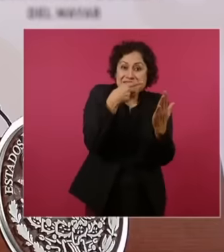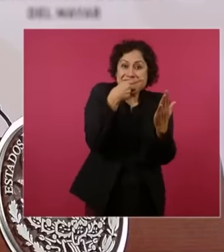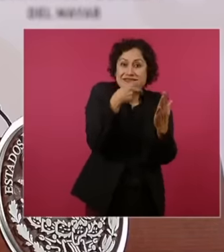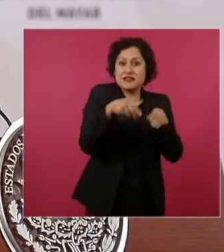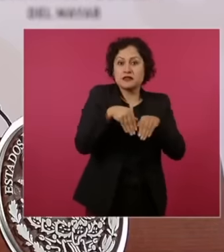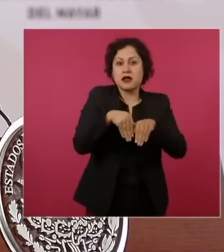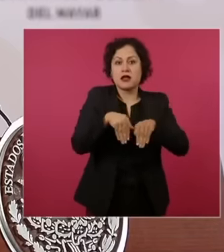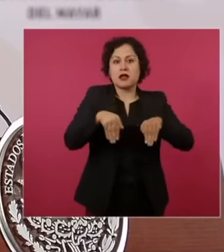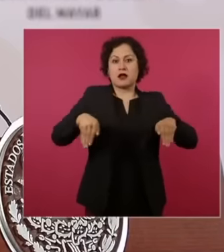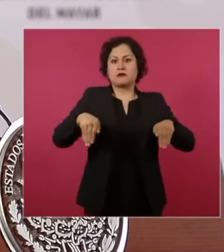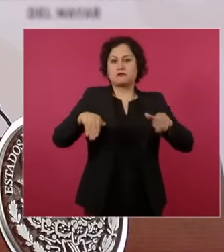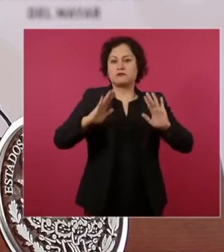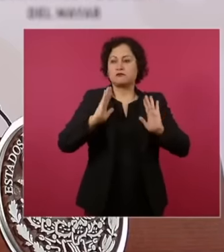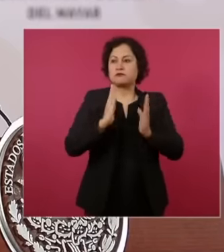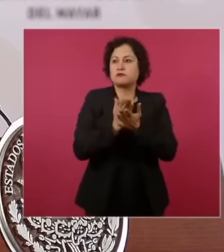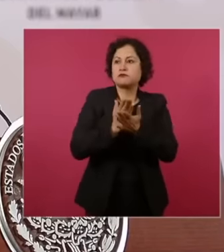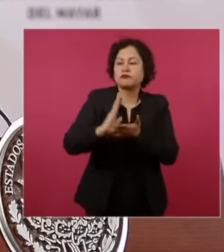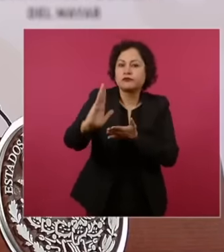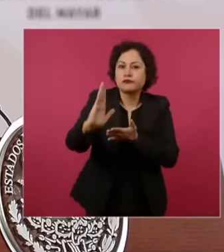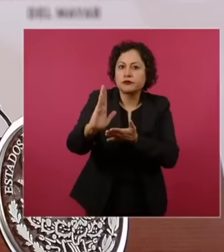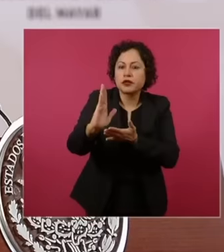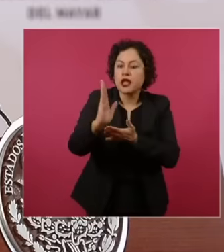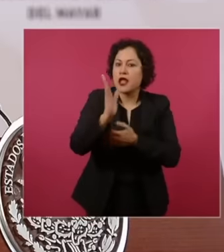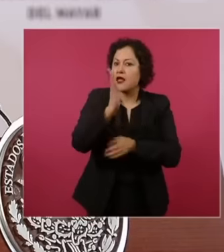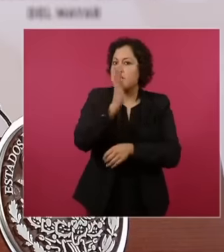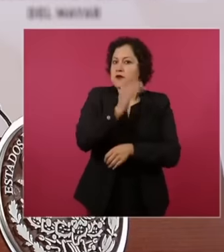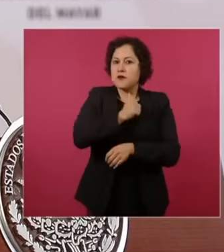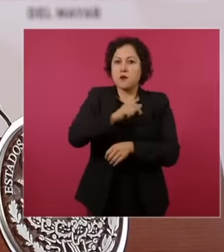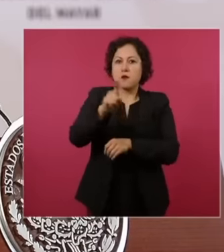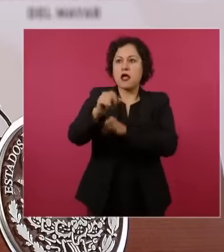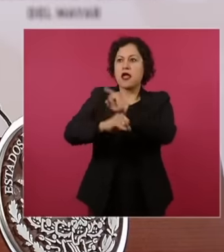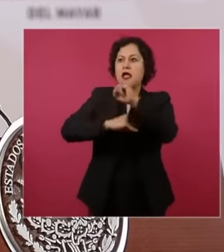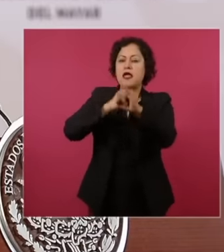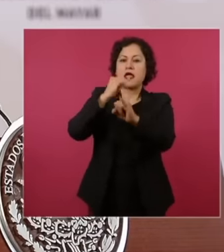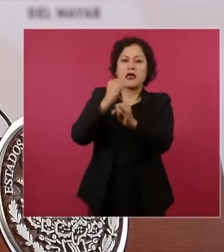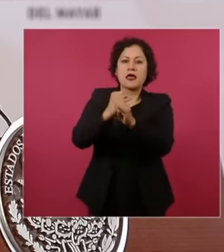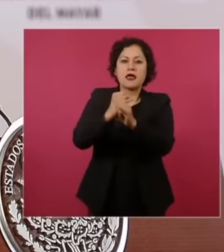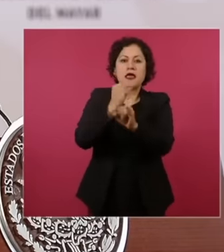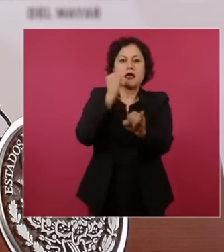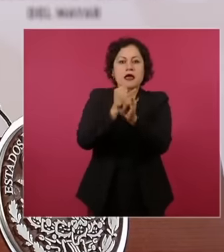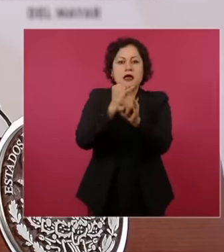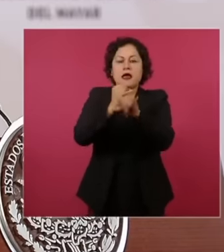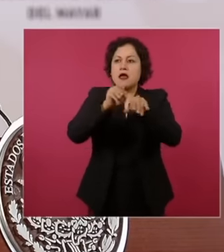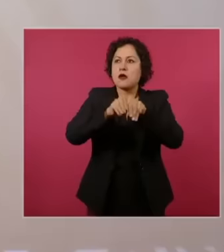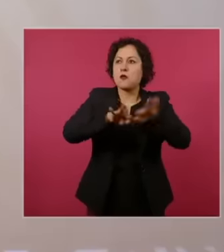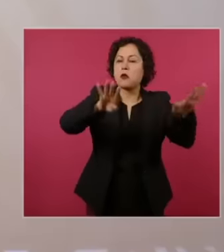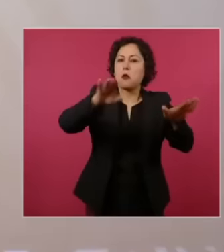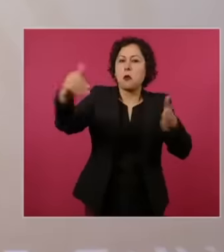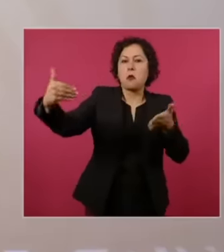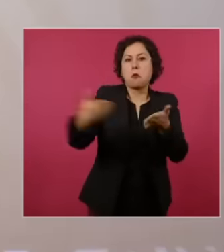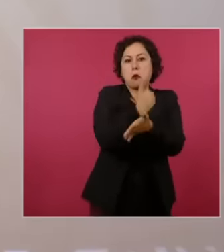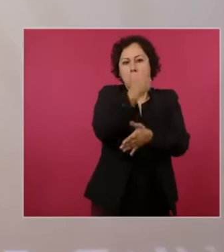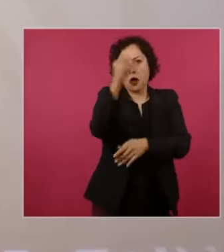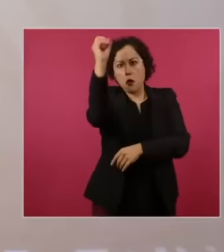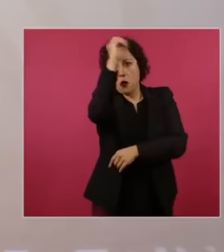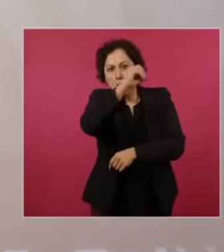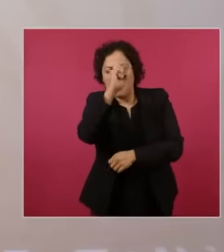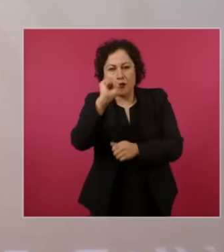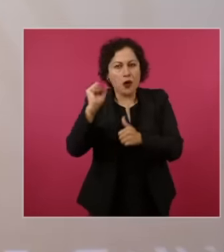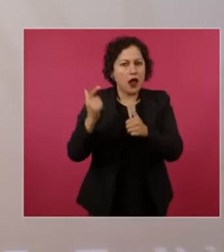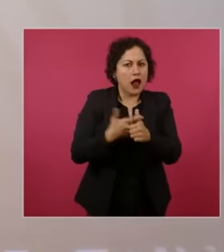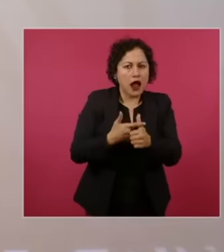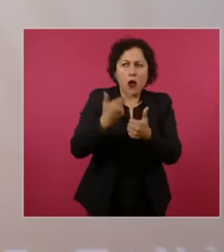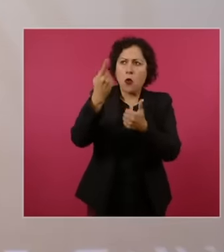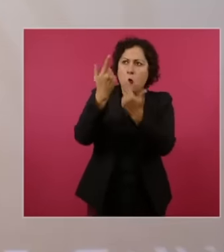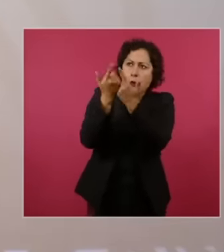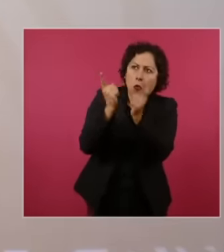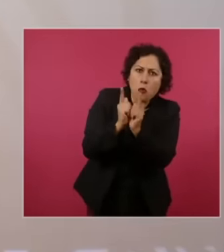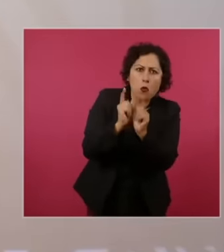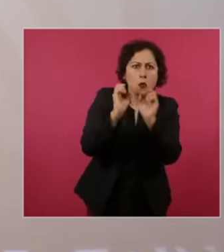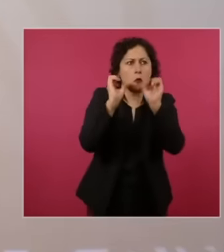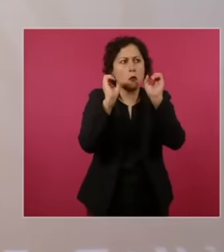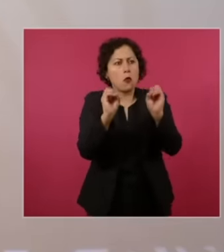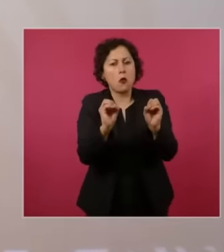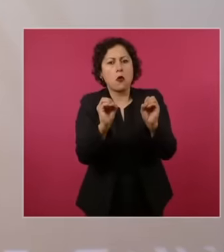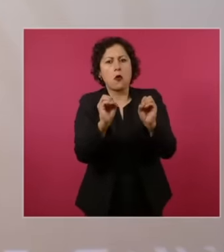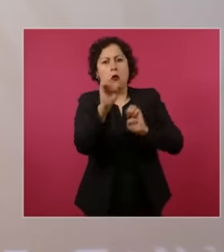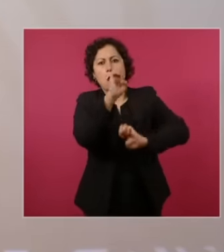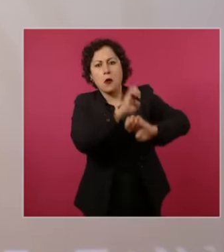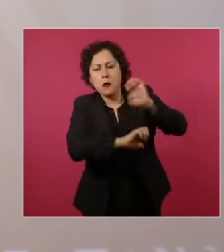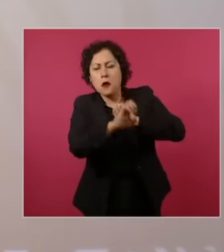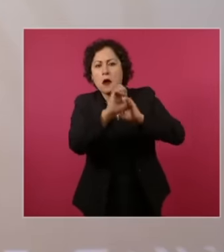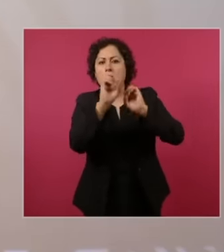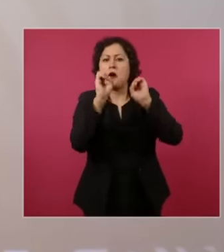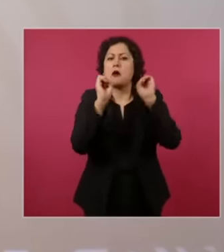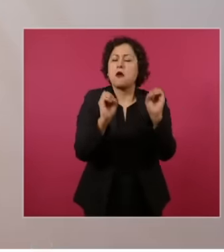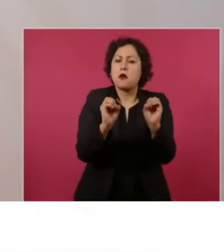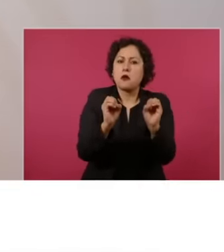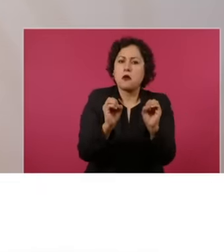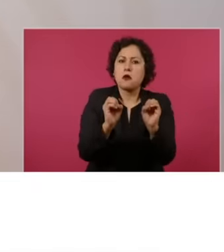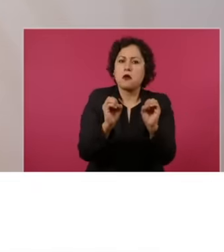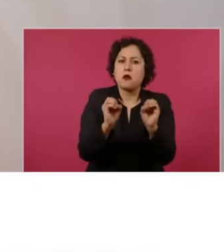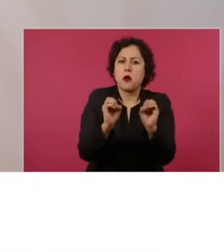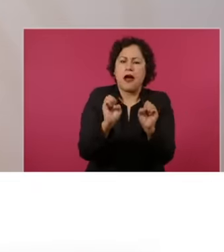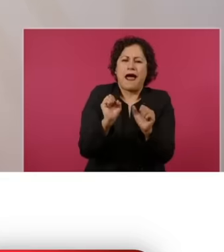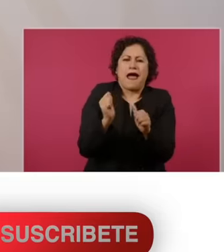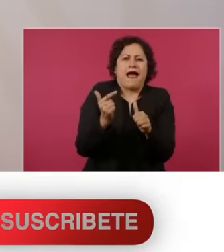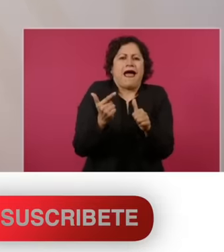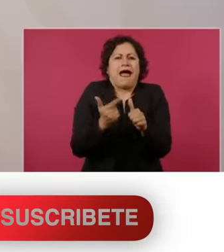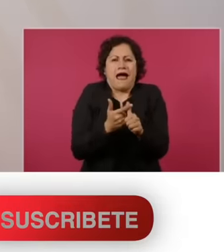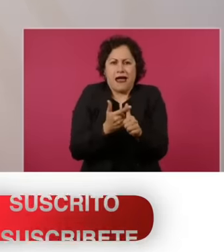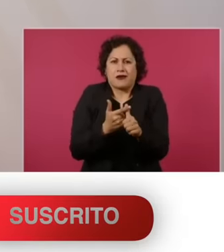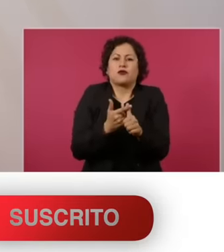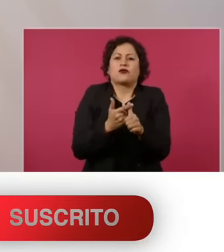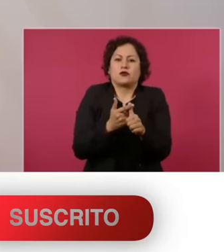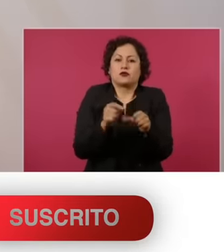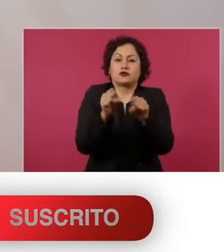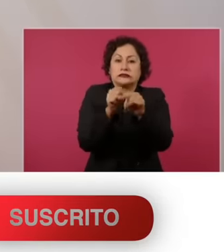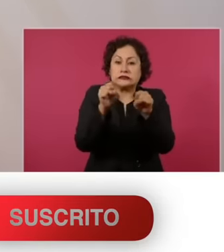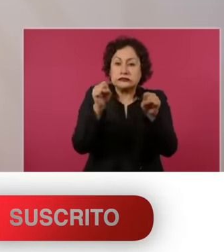appropriated in part, much less totally, by a group. a this an appropriation mechanism